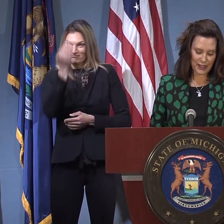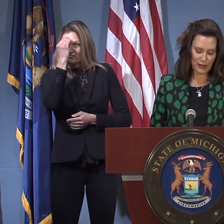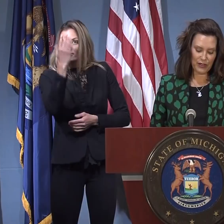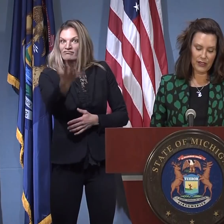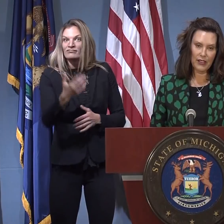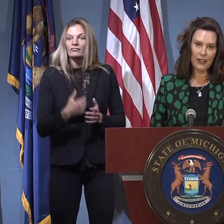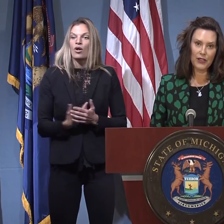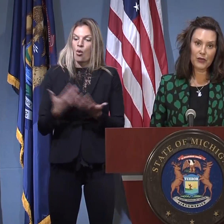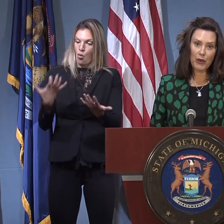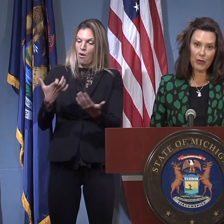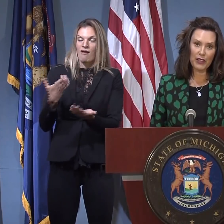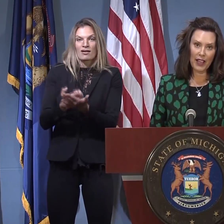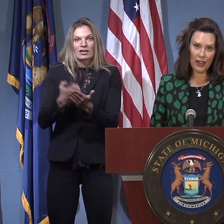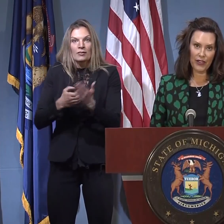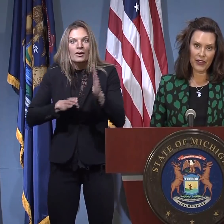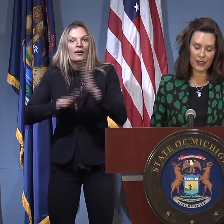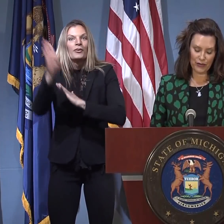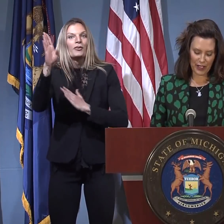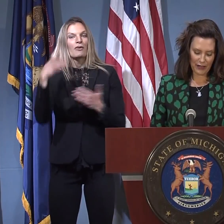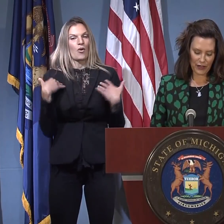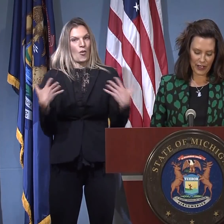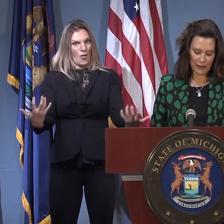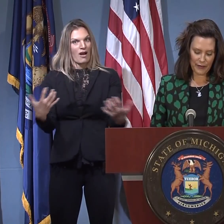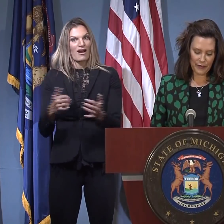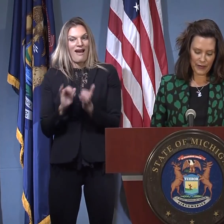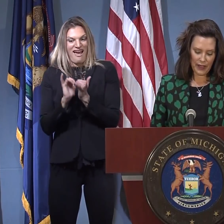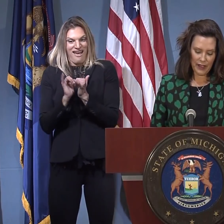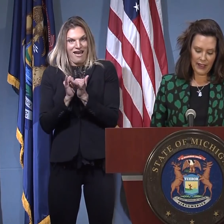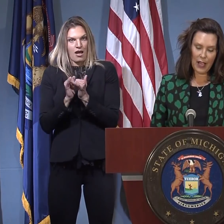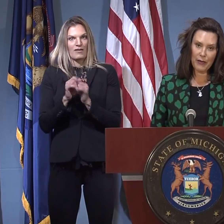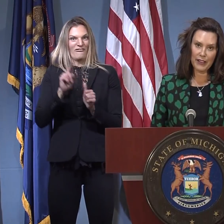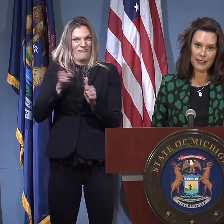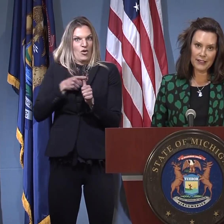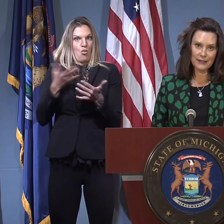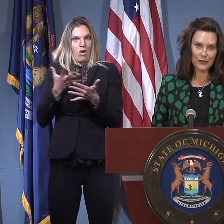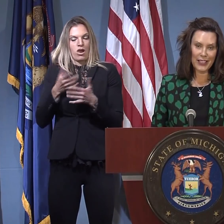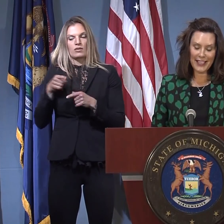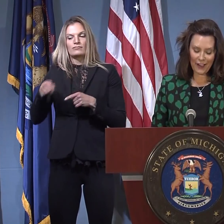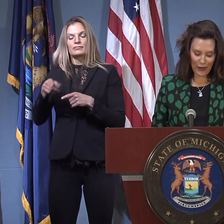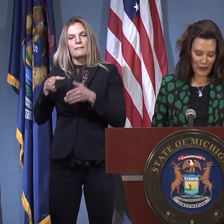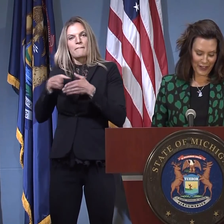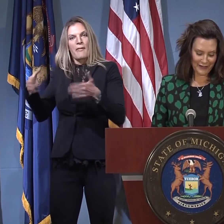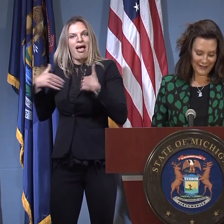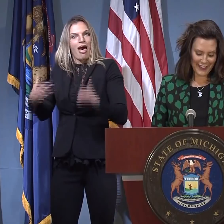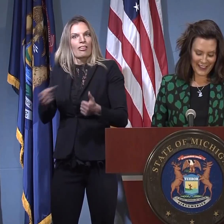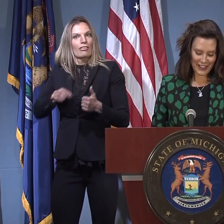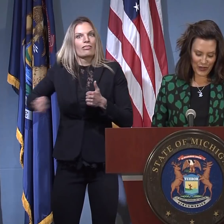THE REALITY IS, THAT TRUE LASTING ECONOMIC RECOVERIES ONLY POSSIBLE THROUGH PUBLIC HEALTH